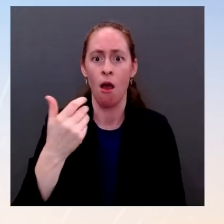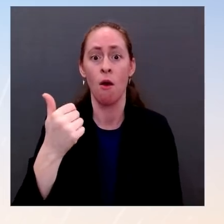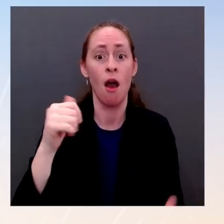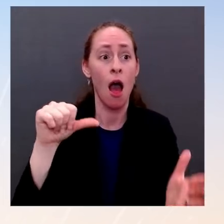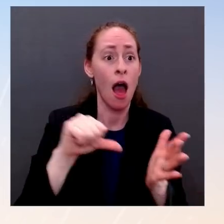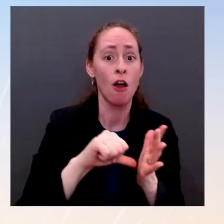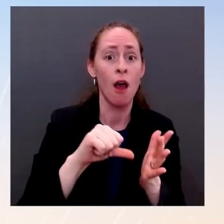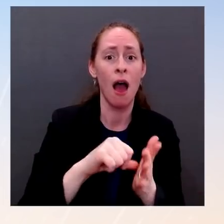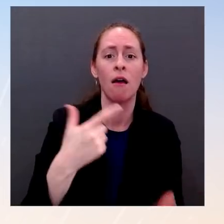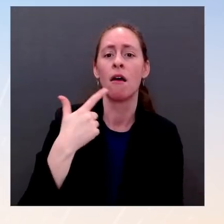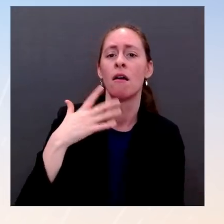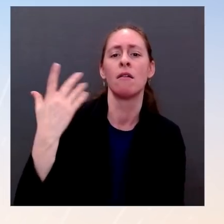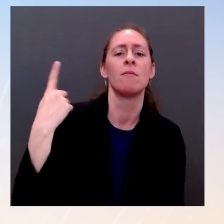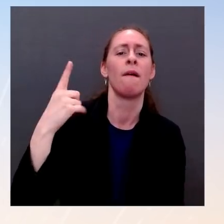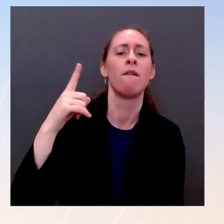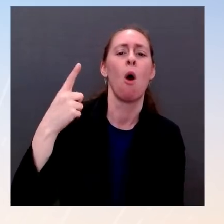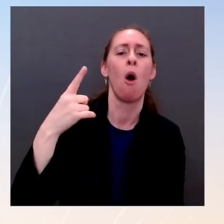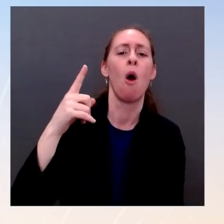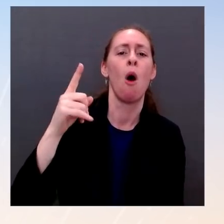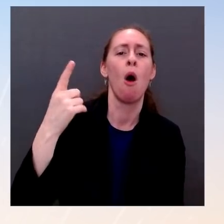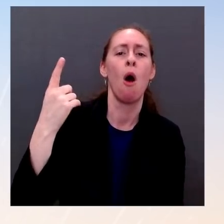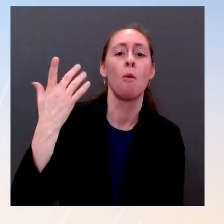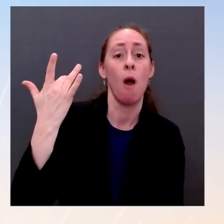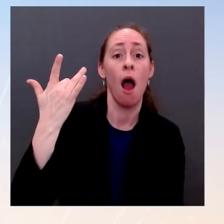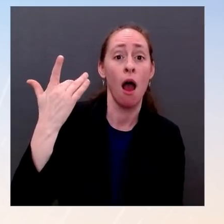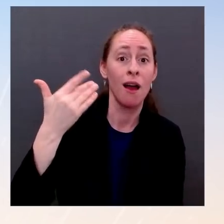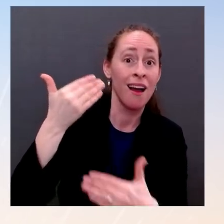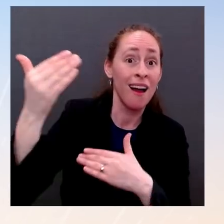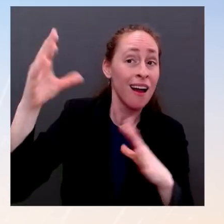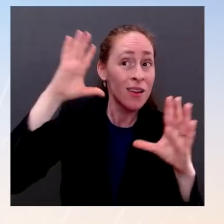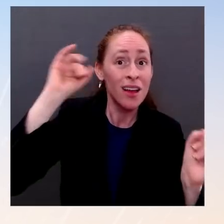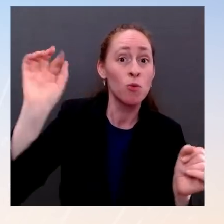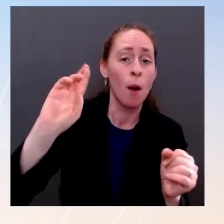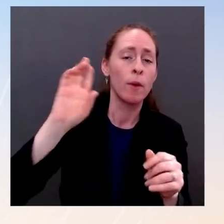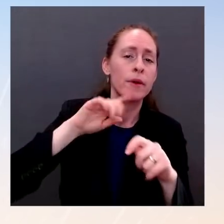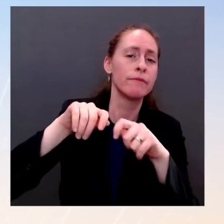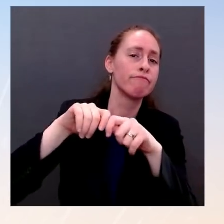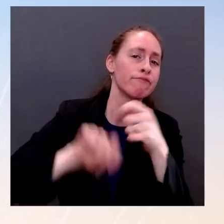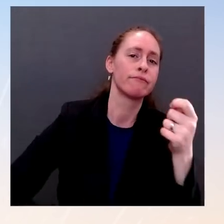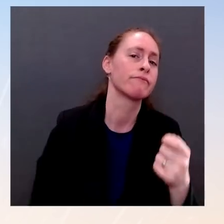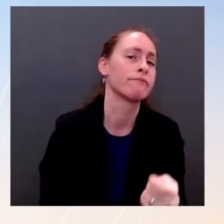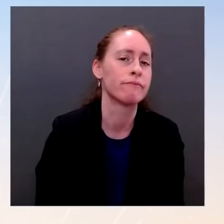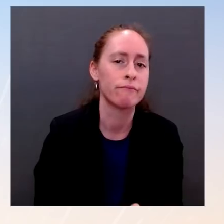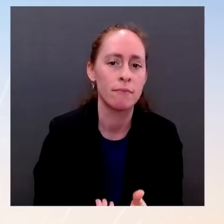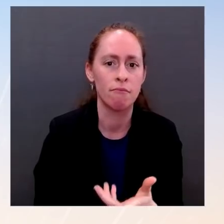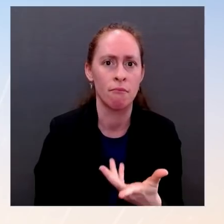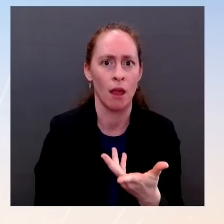in the talks in Vienna, which some are saying, optimistically, could wrap up in mere weeks? Ms. Psaki: Well, let me say, first,